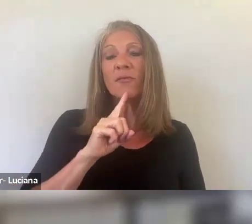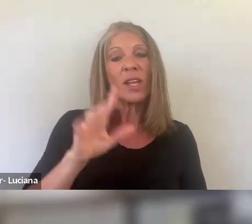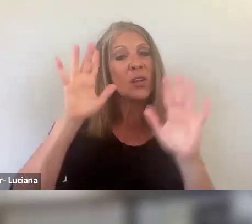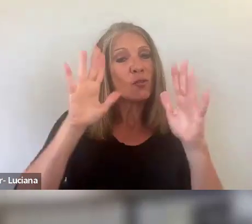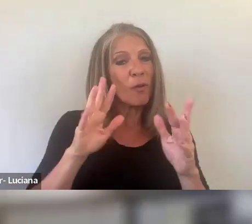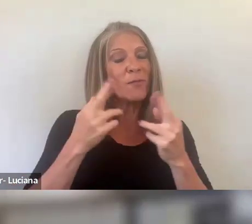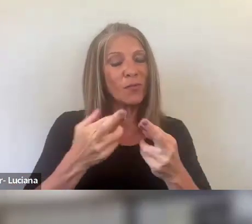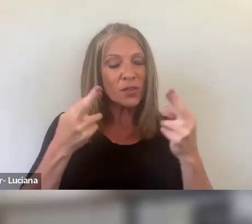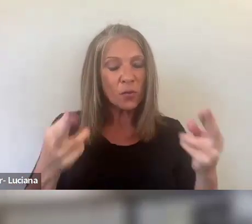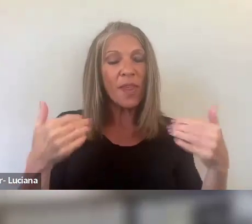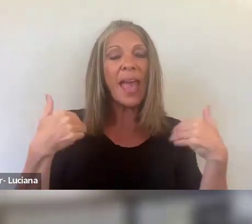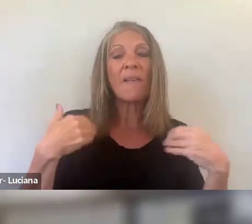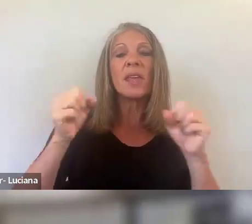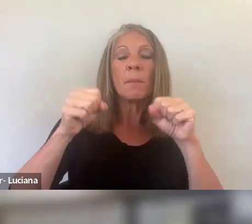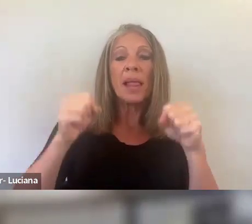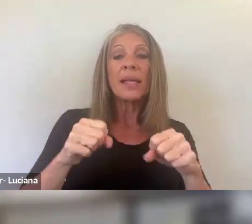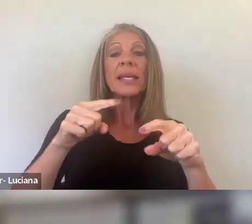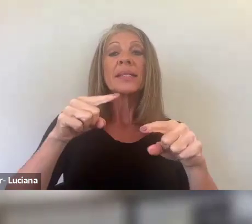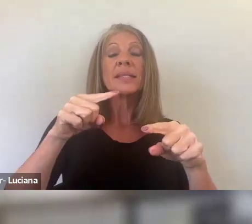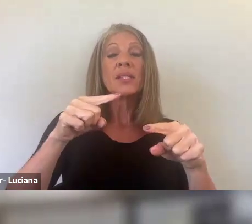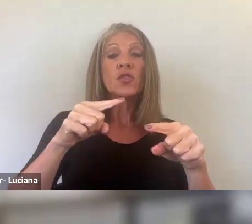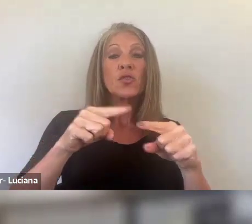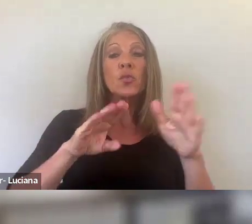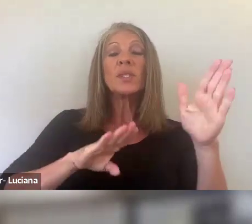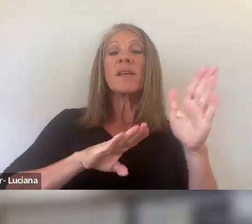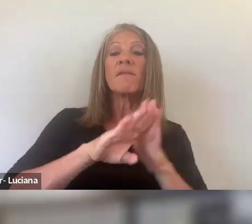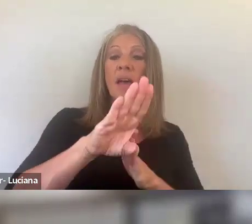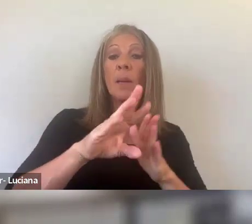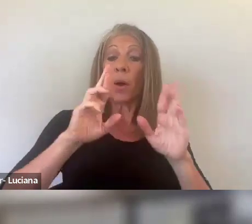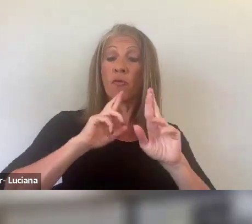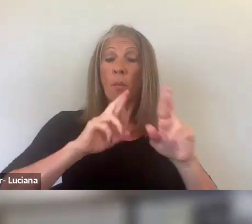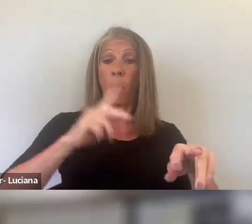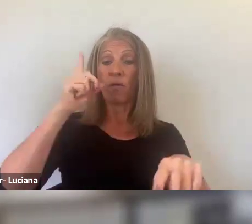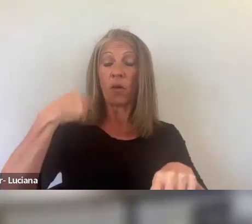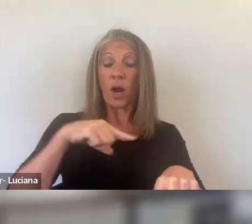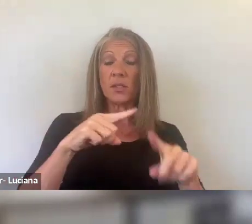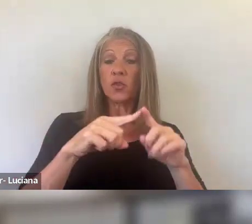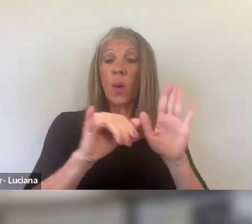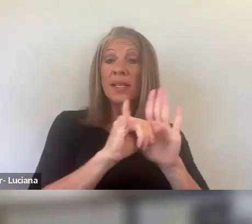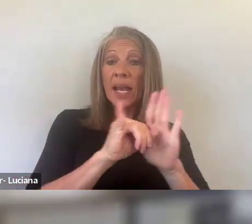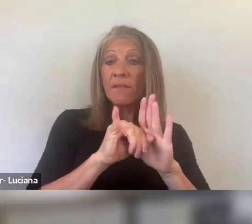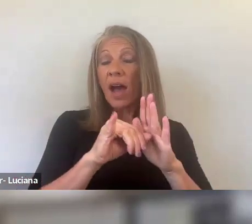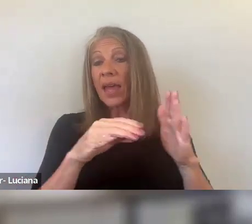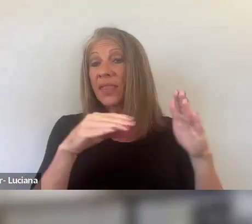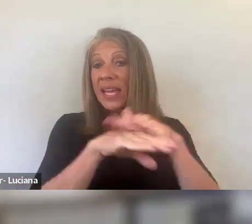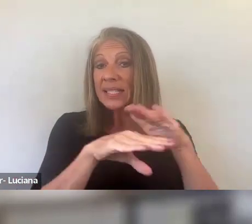they have the capacity to develop a report close to identify the accessible and affordable units